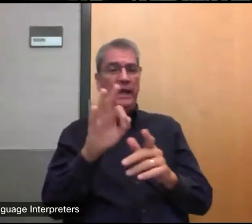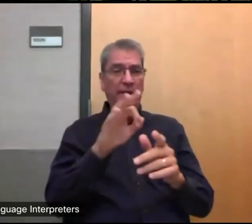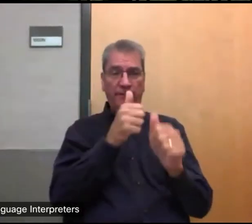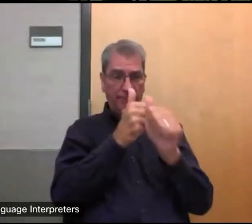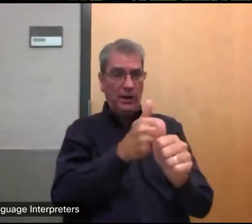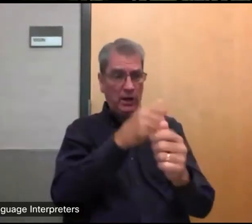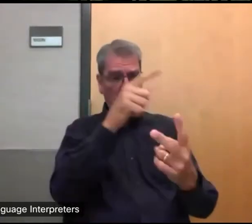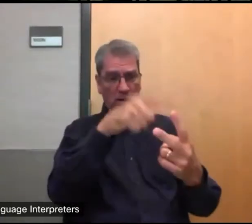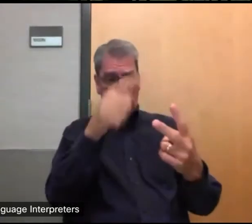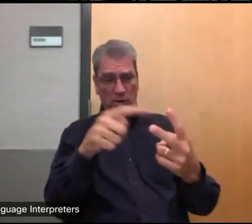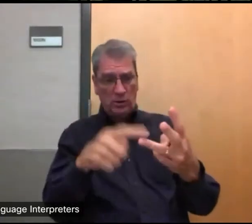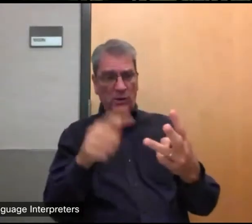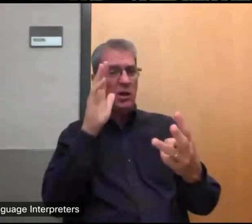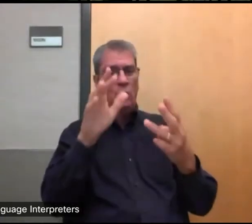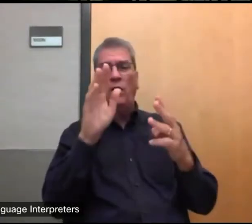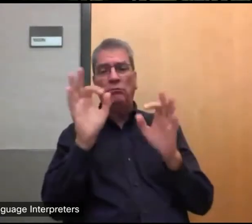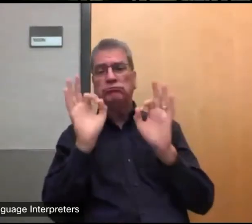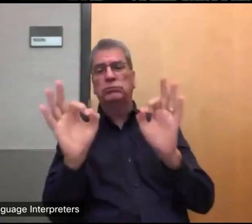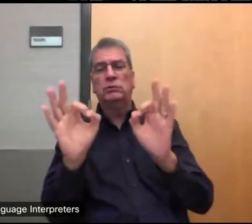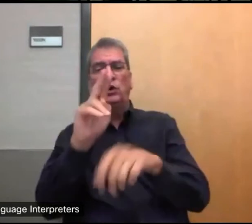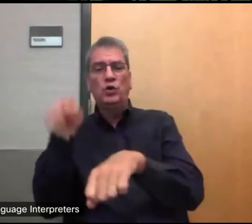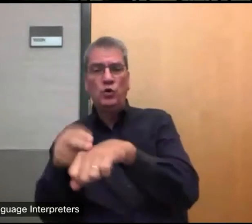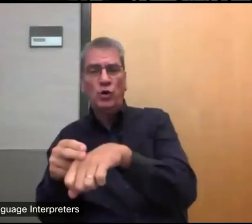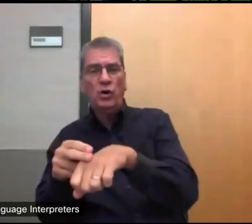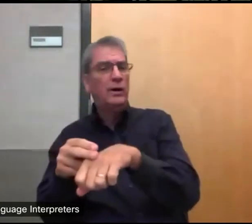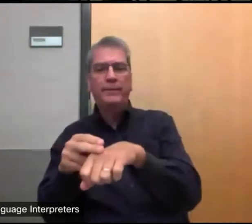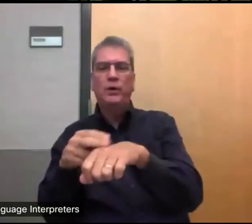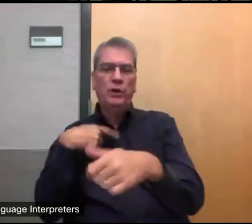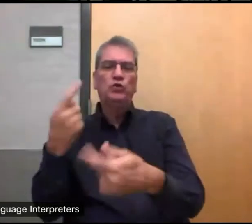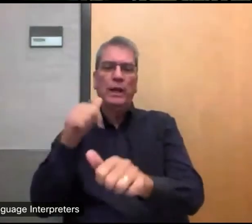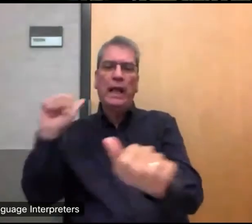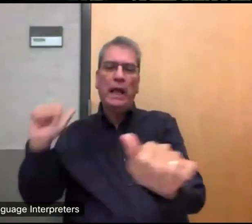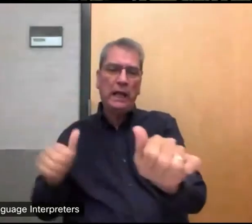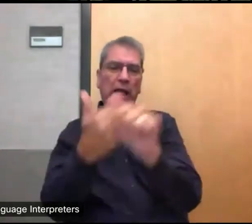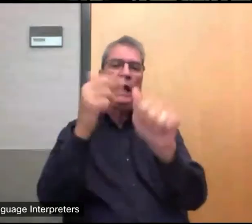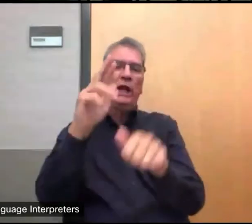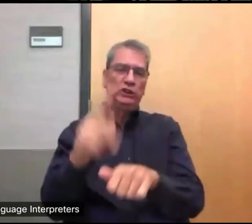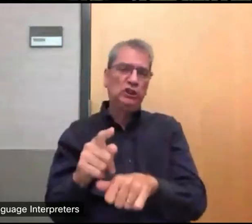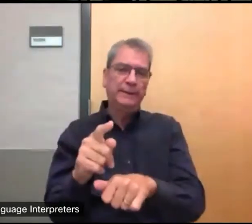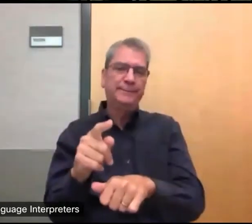that that I think, as we've sort of been playing, catch up ever since.